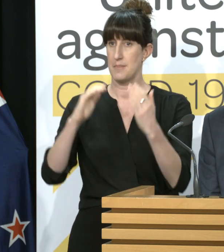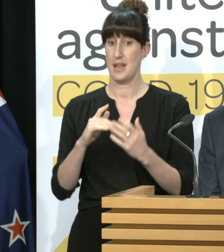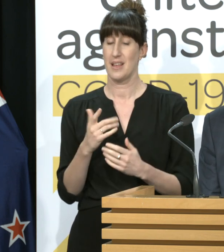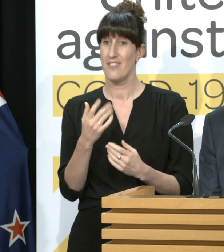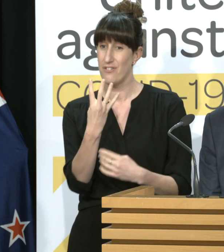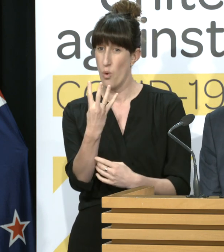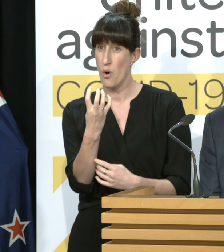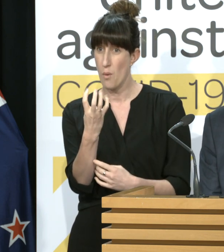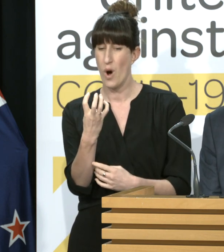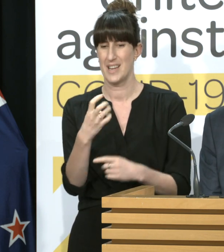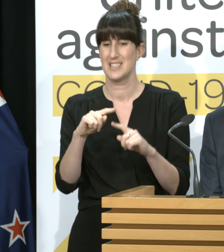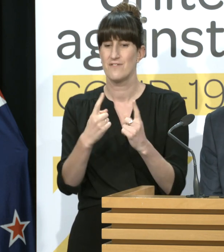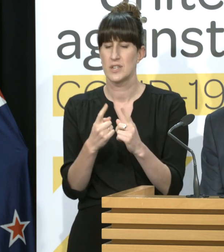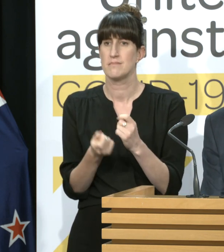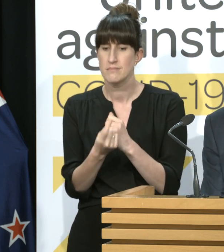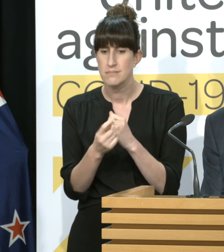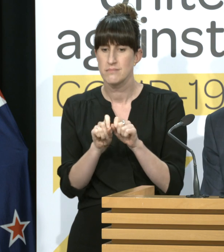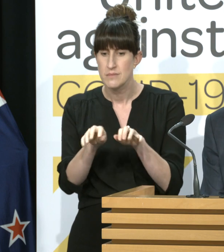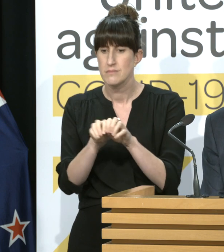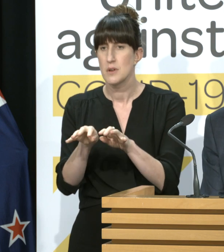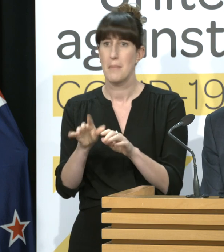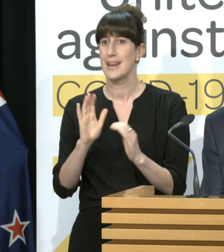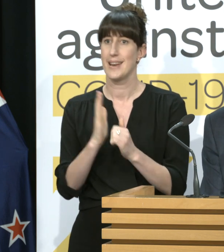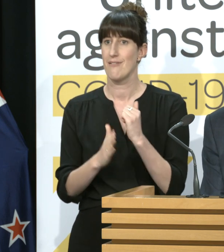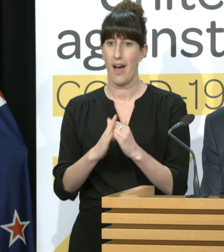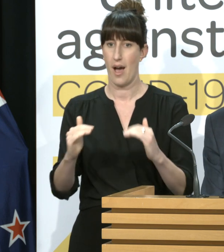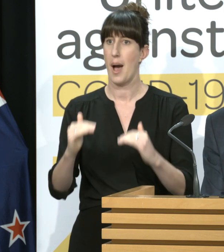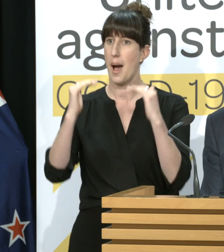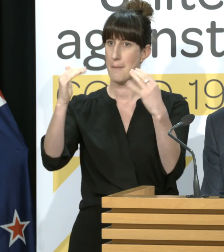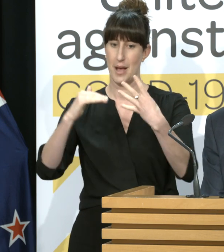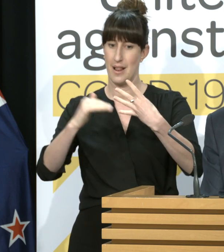that we've processed, in the last three months, more